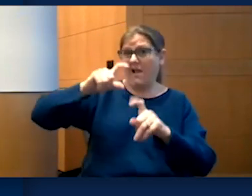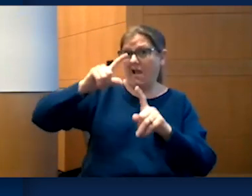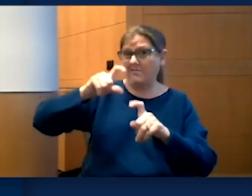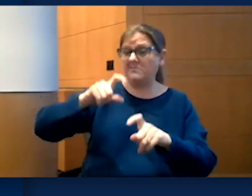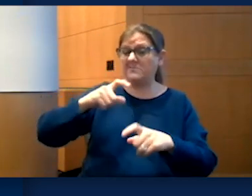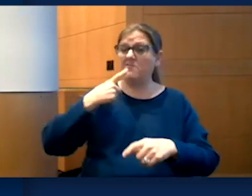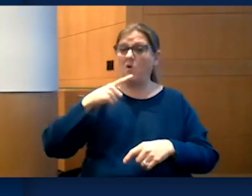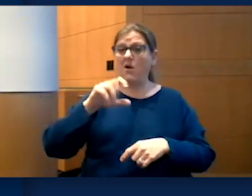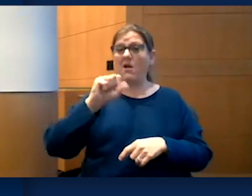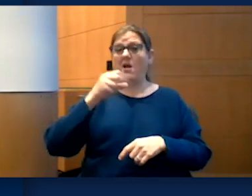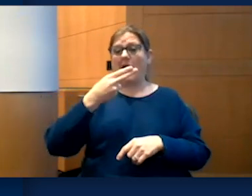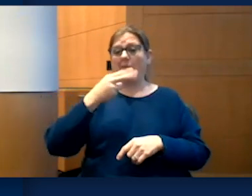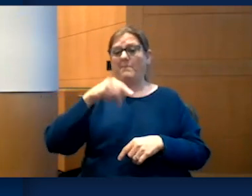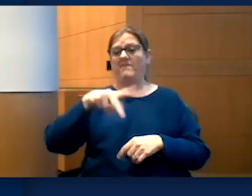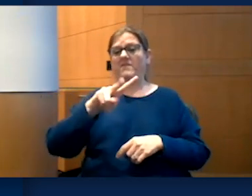You see in Step 6 that after you're done you pull it out and then you pull the sample right back into the tube and you put that, in Step 7, great big pink cap back on it. You put it in the package and mail it back to us. It's very simple.